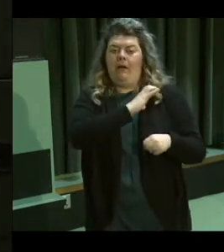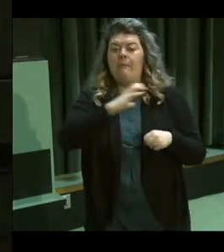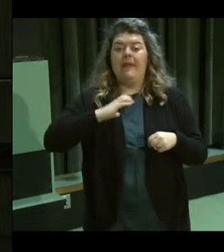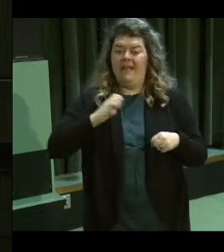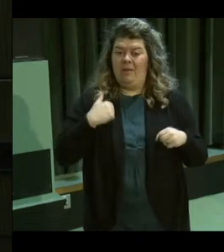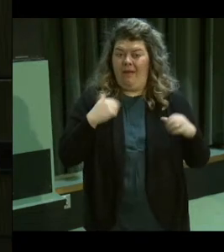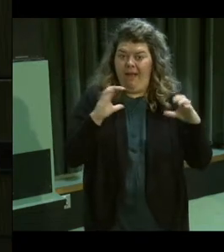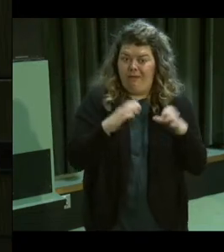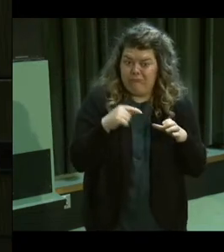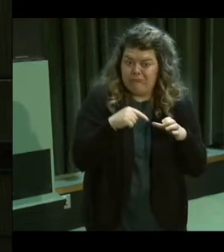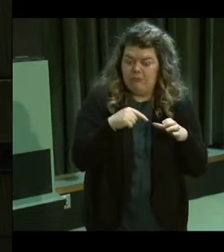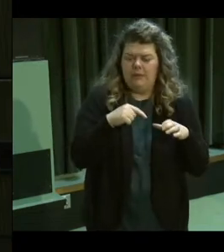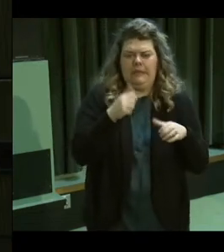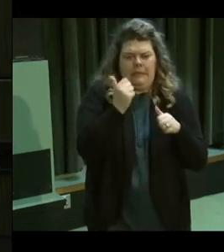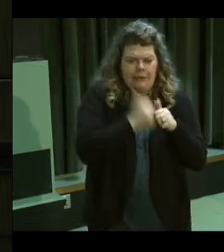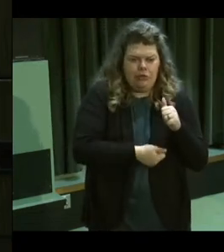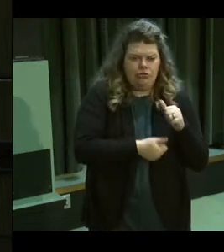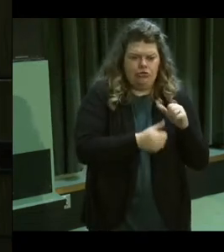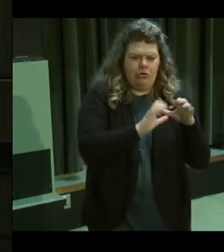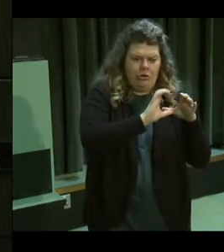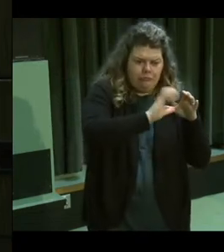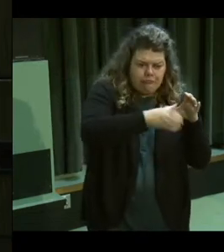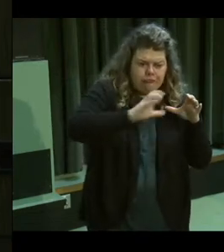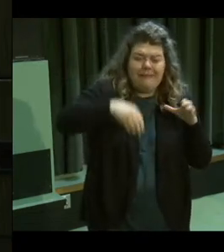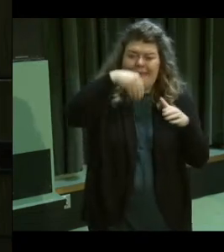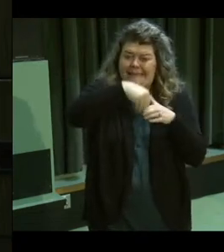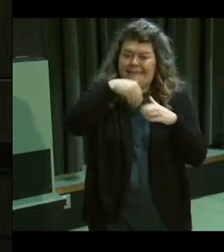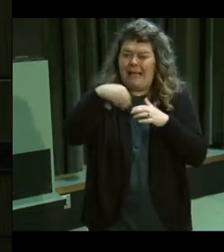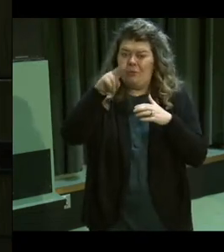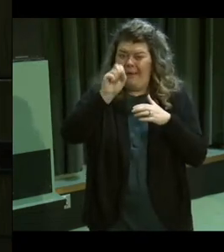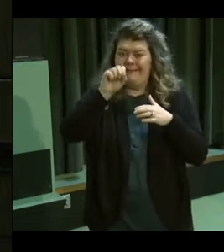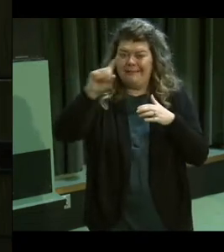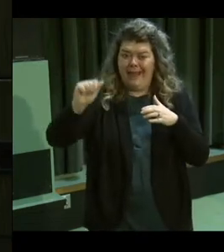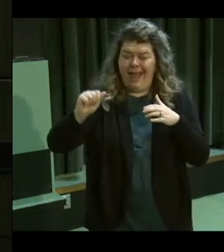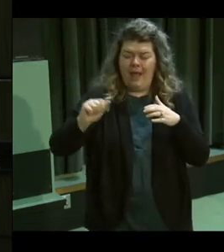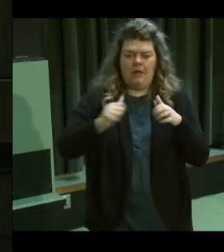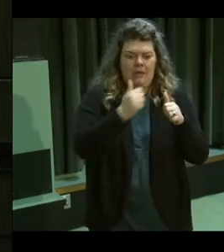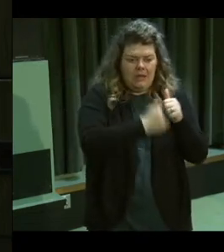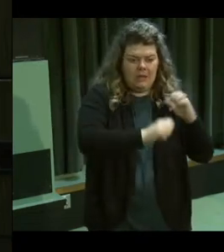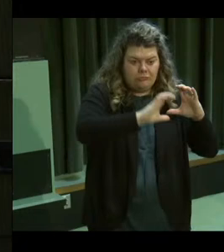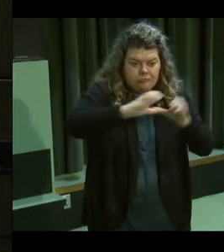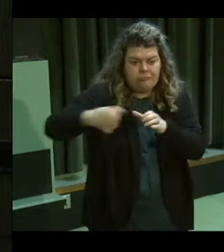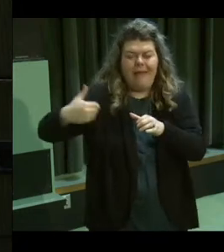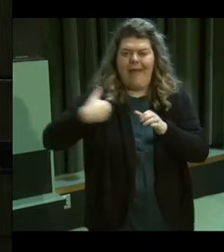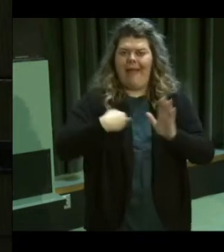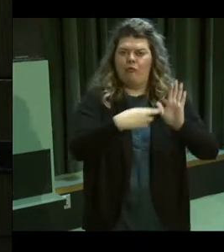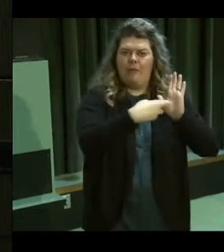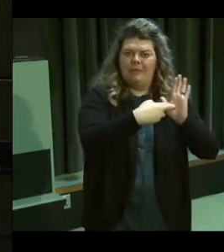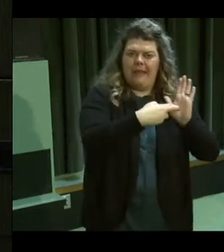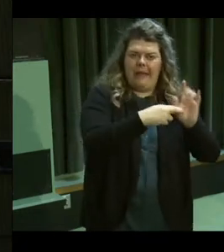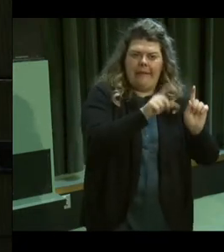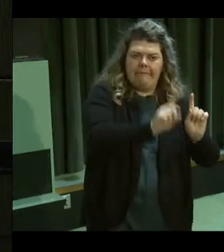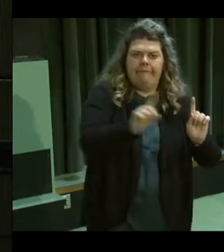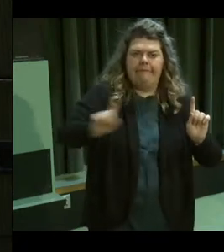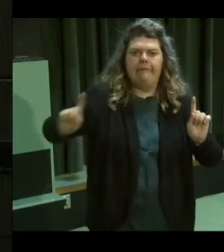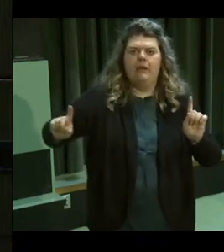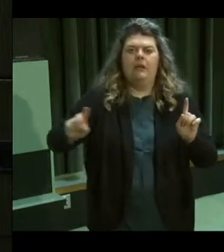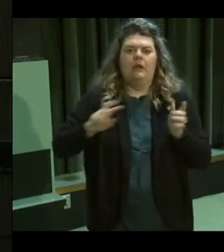agencies within USDA has a